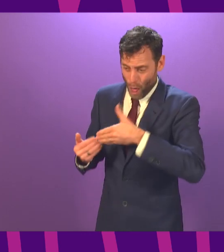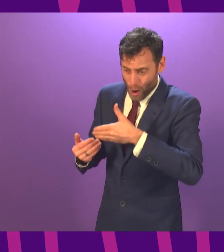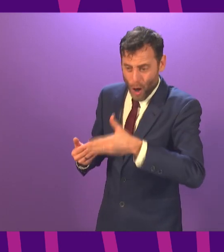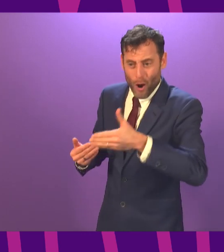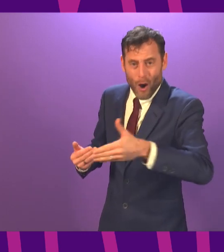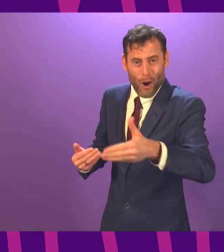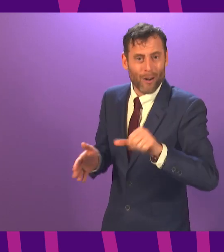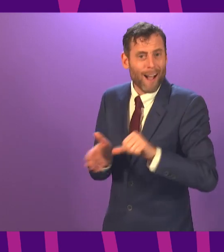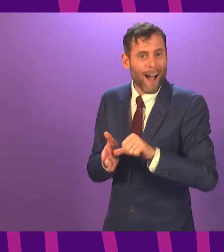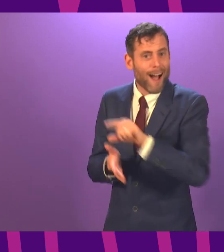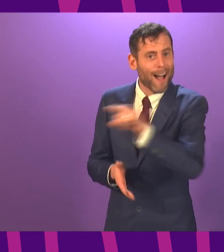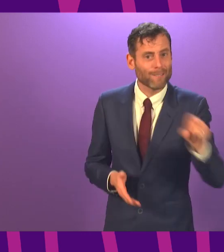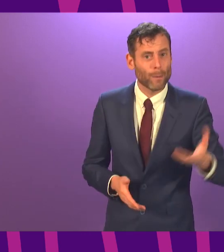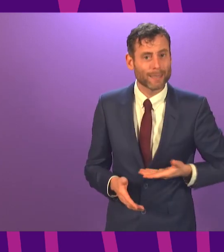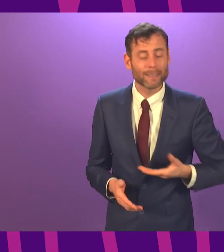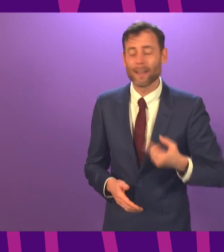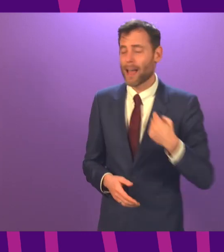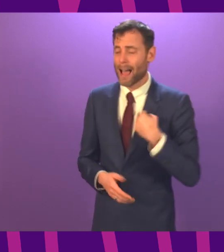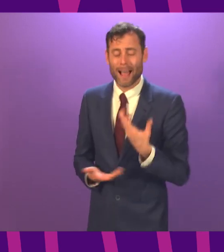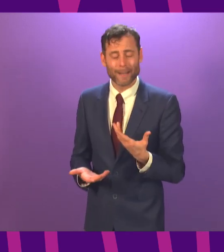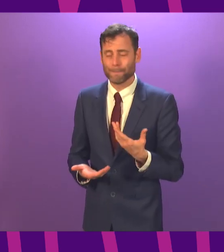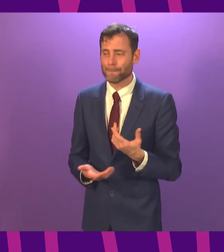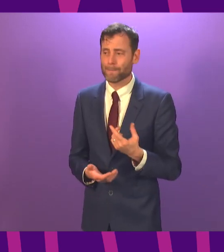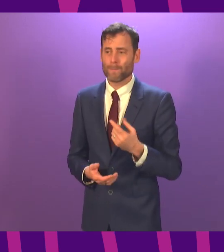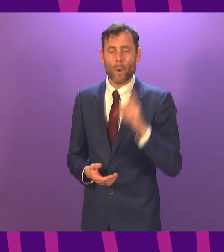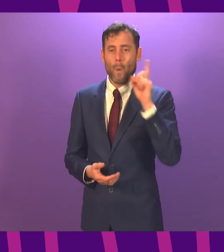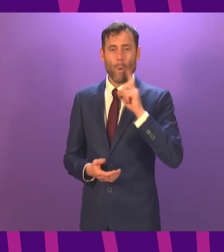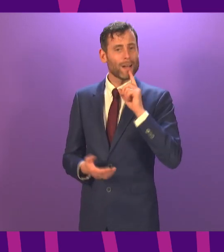I have been candid all along in saying that, with the best will in the world, we will never